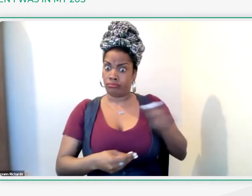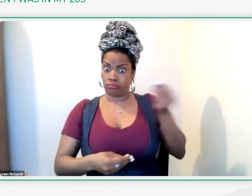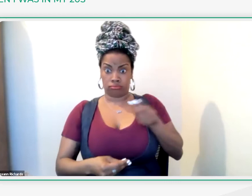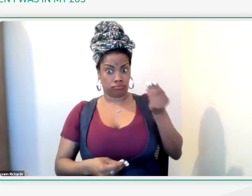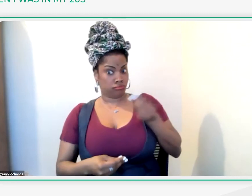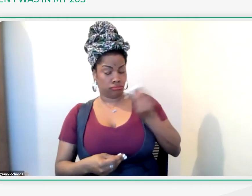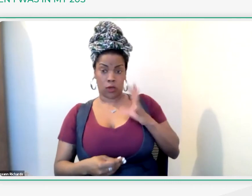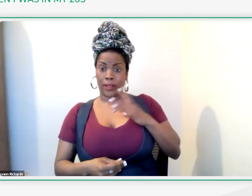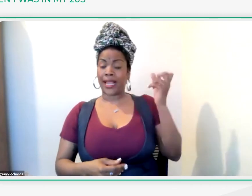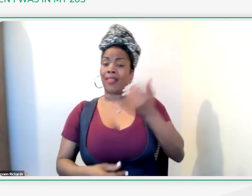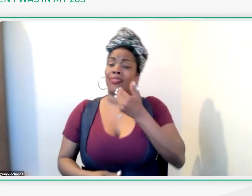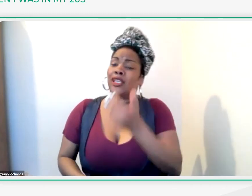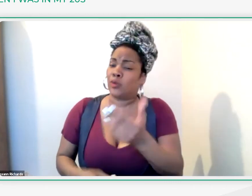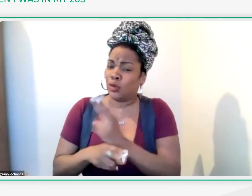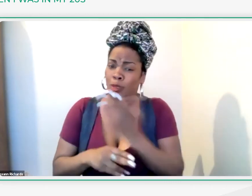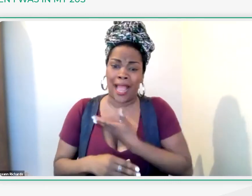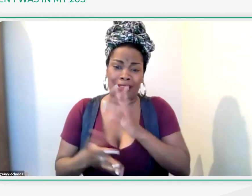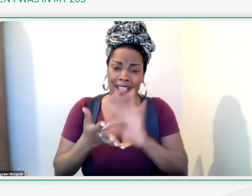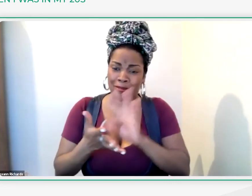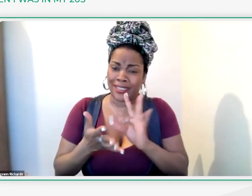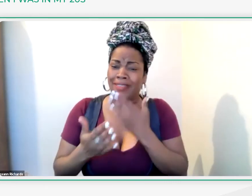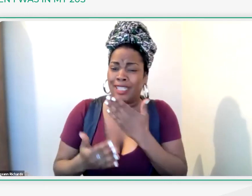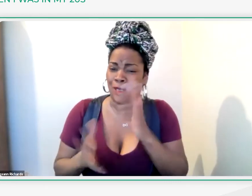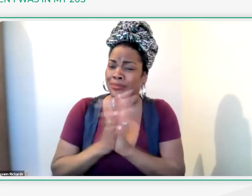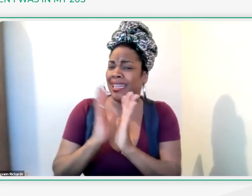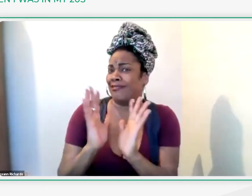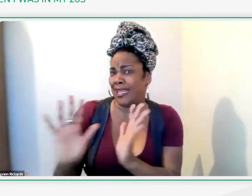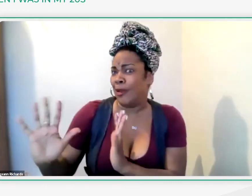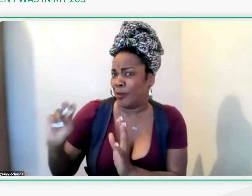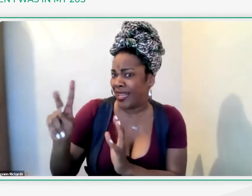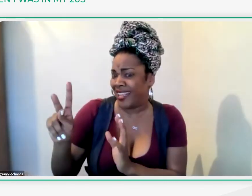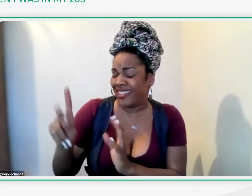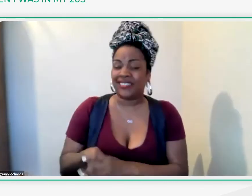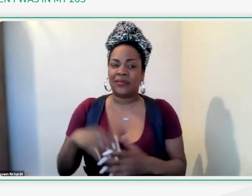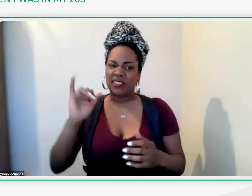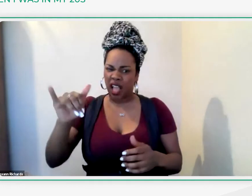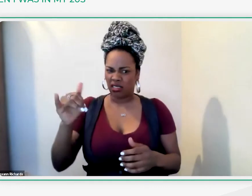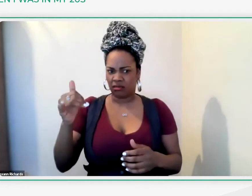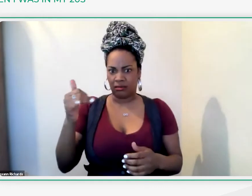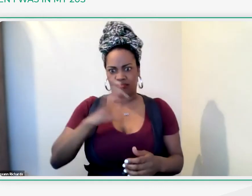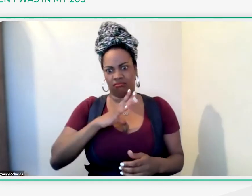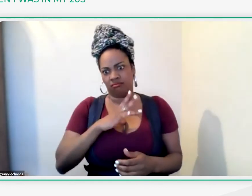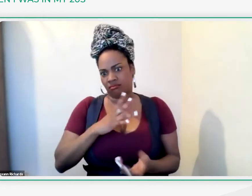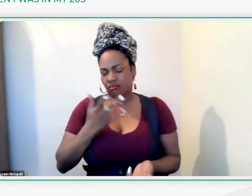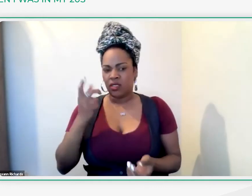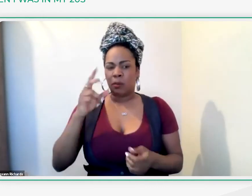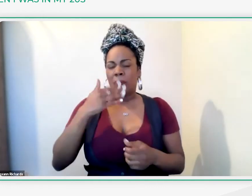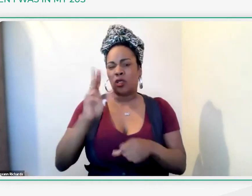But, if you have a good amount in there, they'll pay you for having your money in the bank as, like, a thank you.